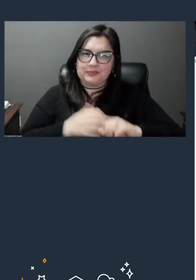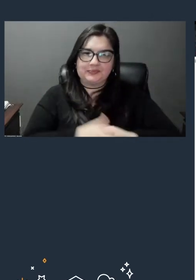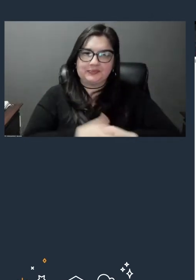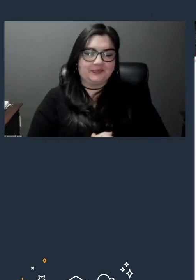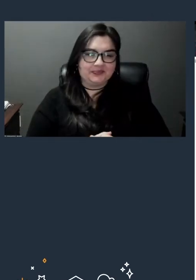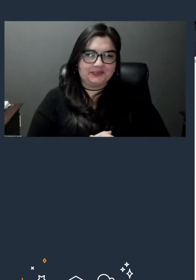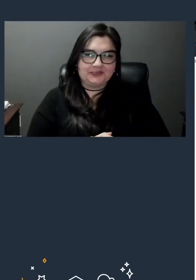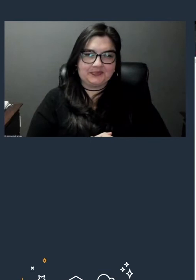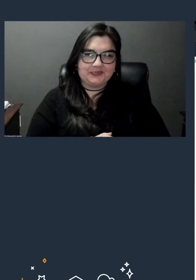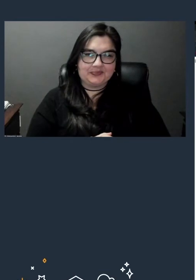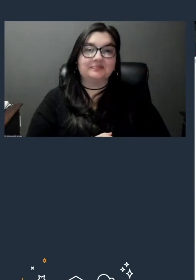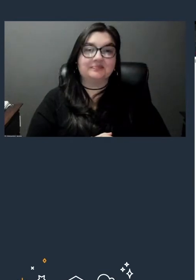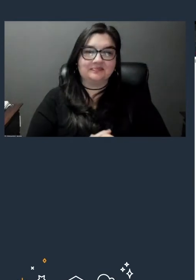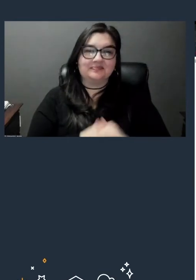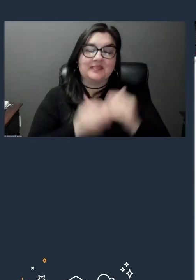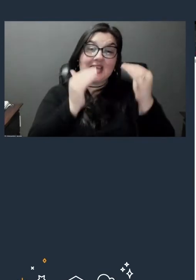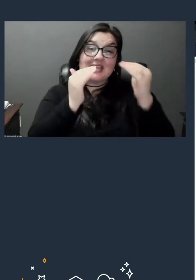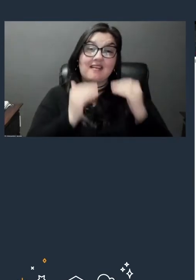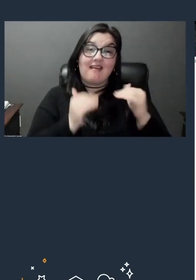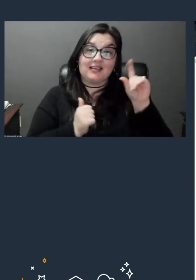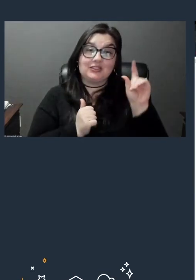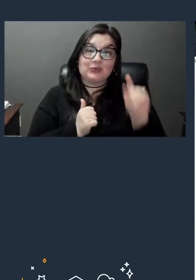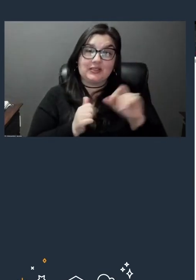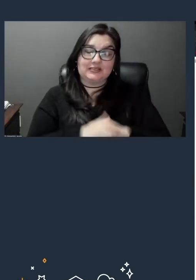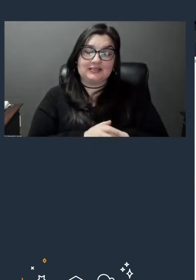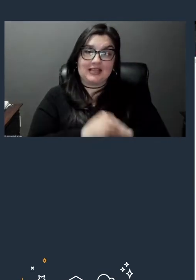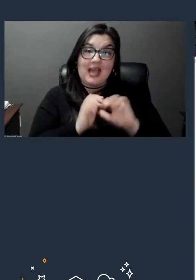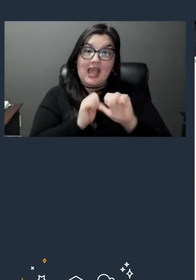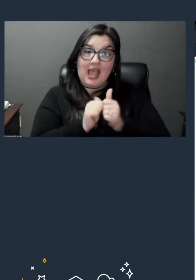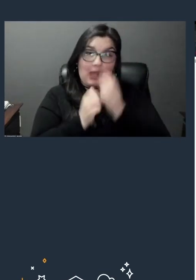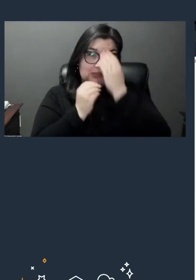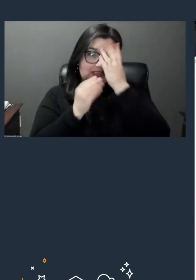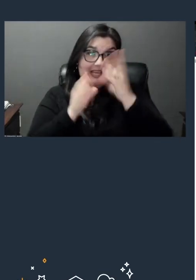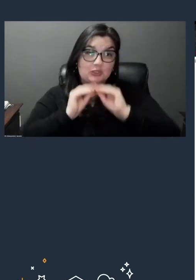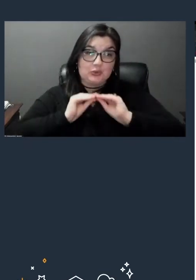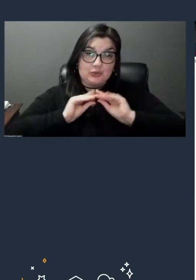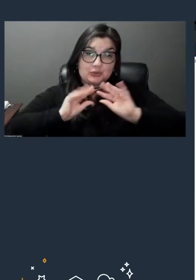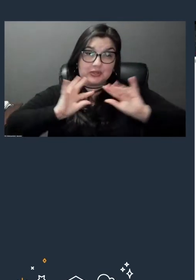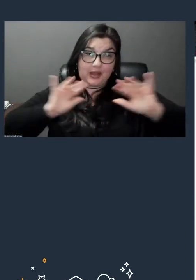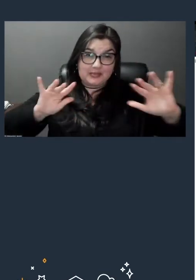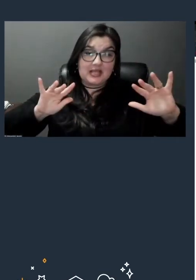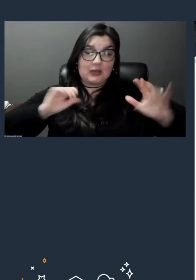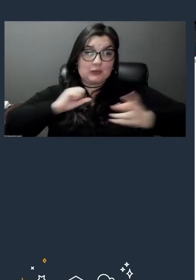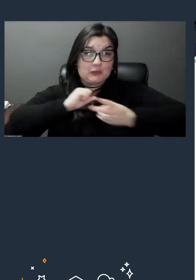To our next question, how my data is distributed across storage classes, accounts and regions?